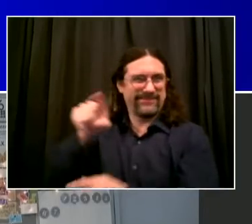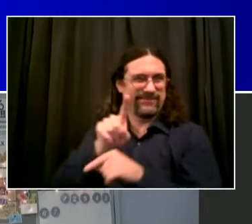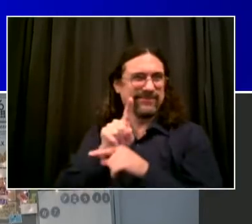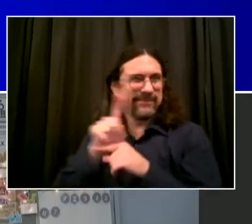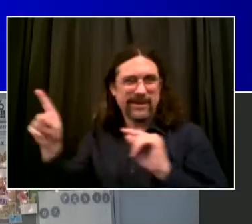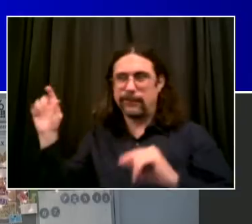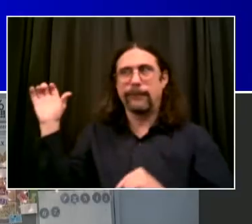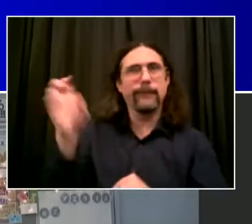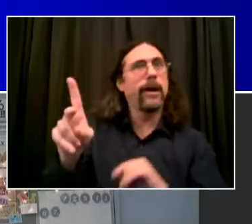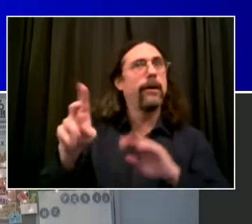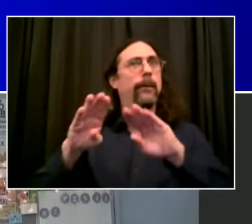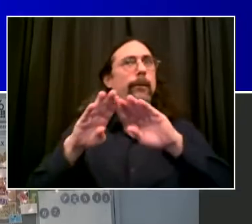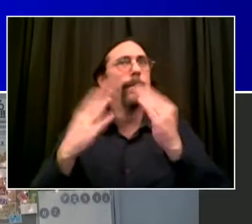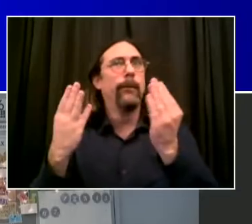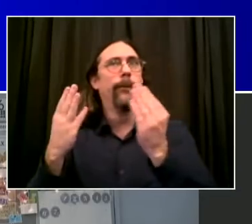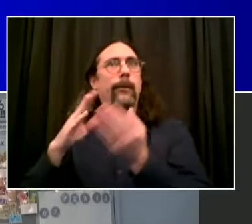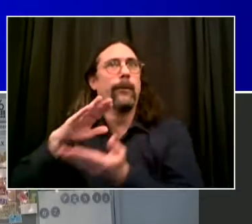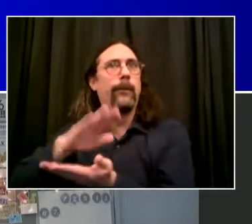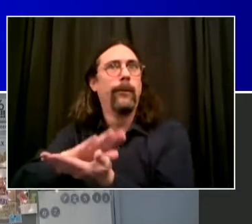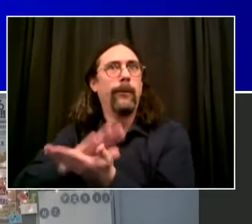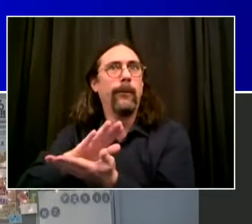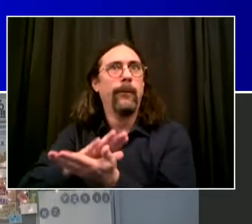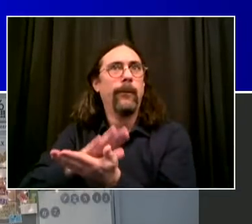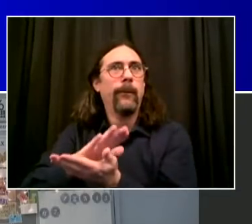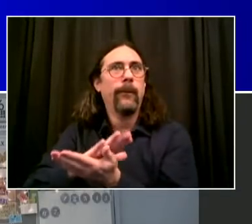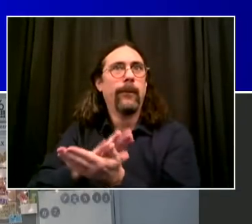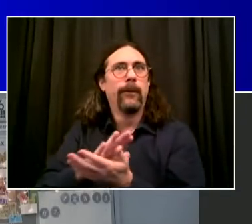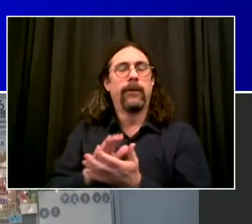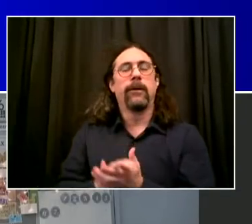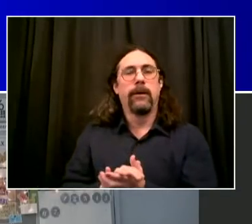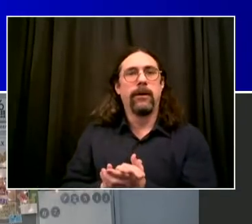TO SCHOOL, PRE-